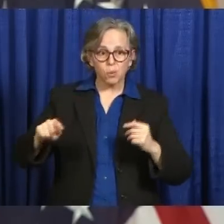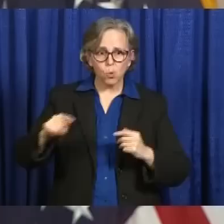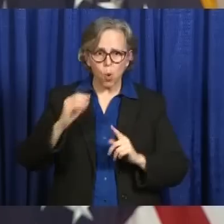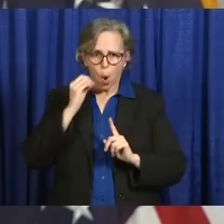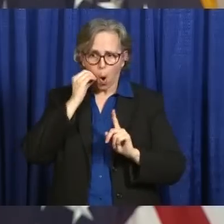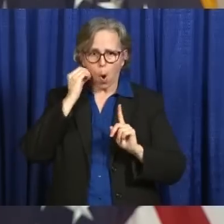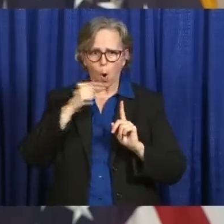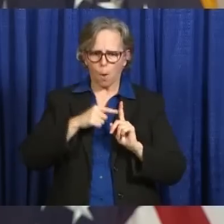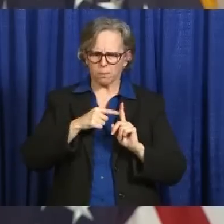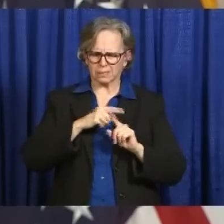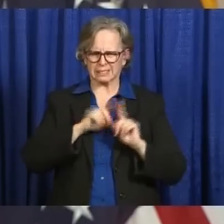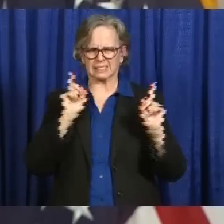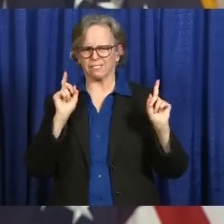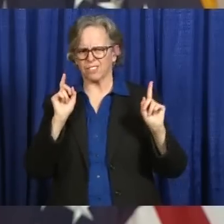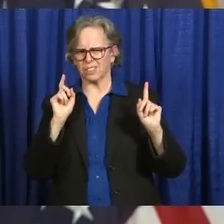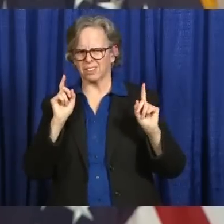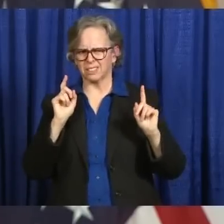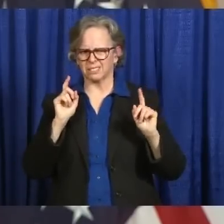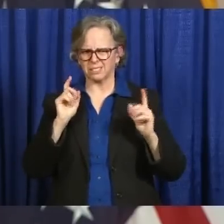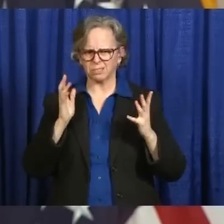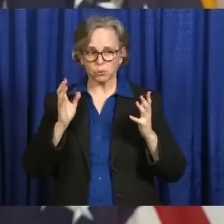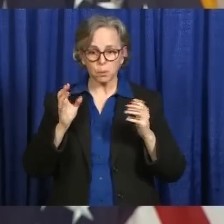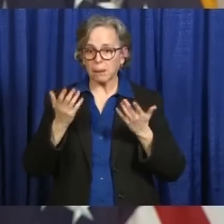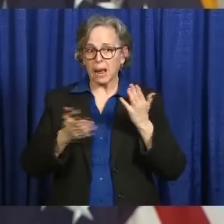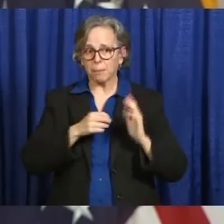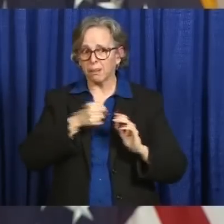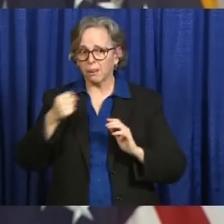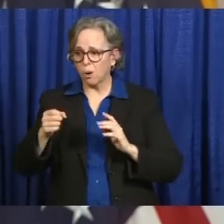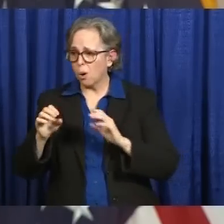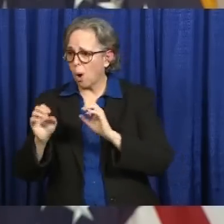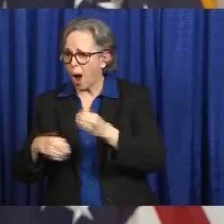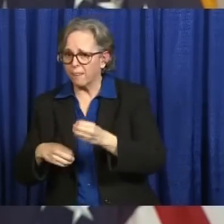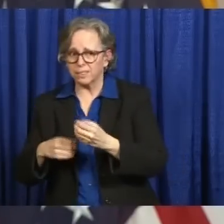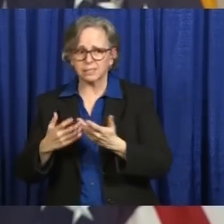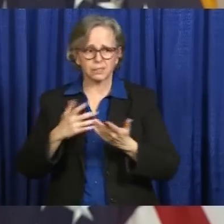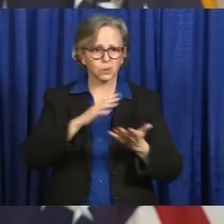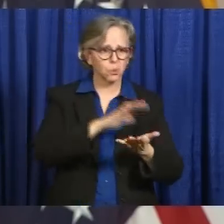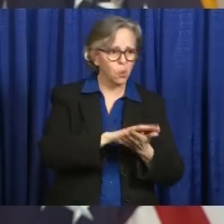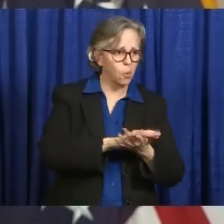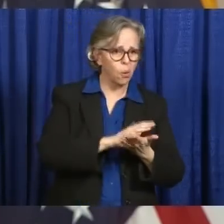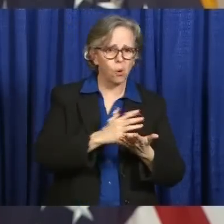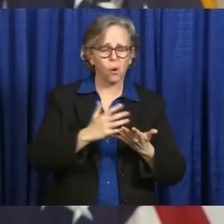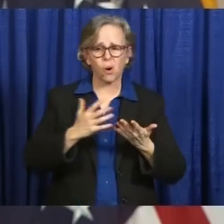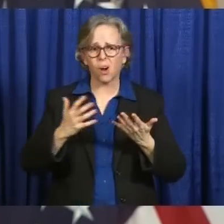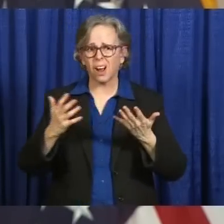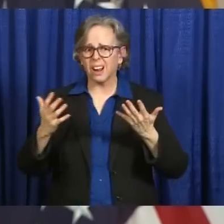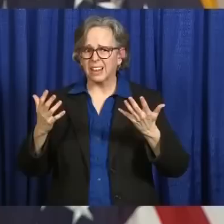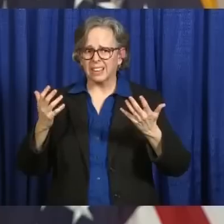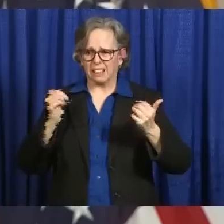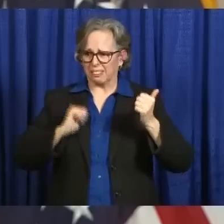FOR OTHERS OF US, HOME IS NOW VERY DIFFERENT. IT'S OUR OFFICE, OUR SCHOOL, OUR PLAYGROUND AND IT IS OUR MOVIE